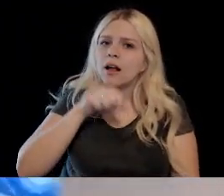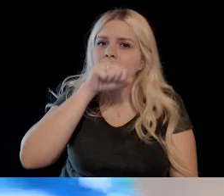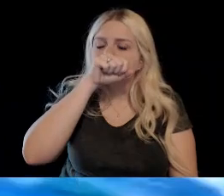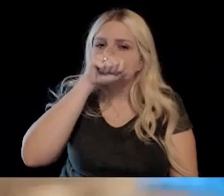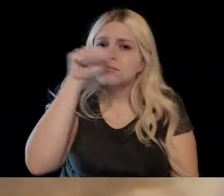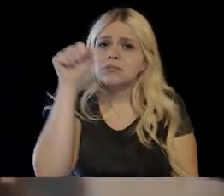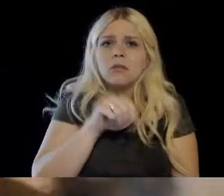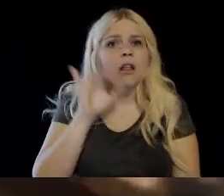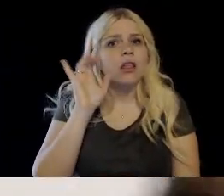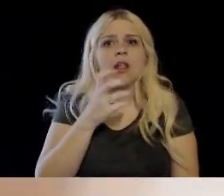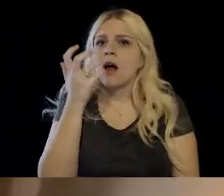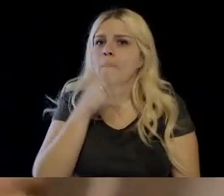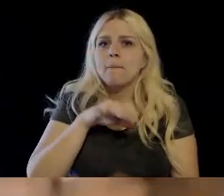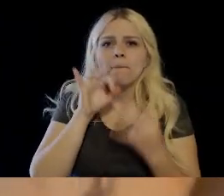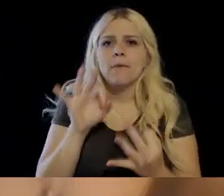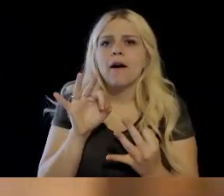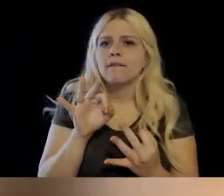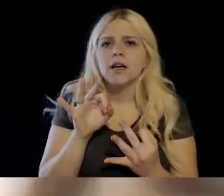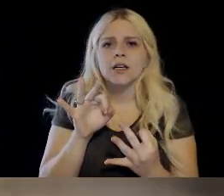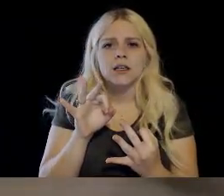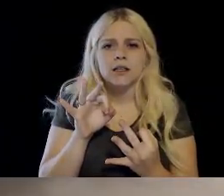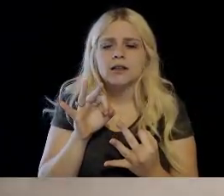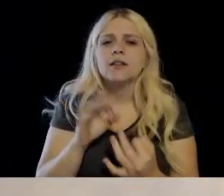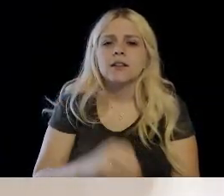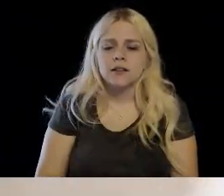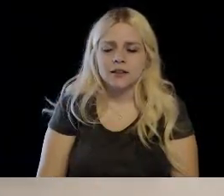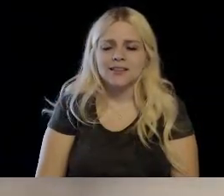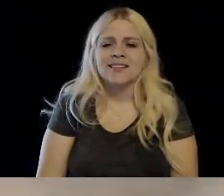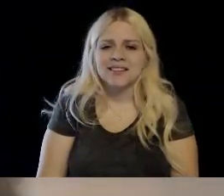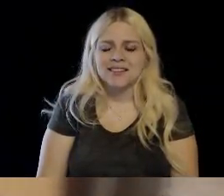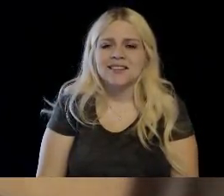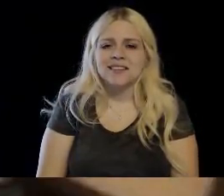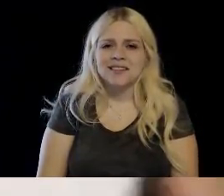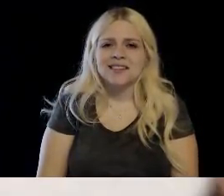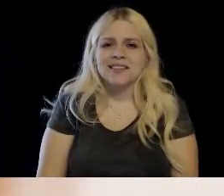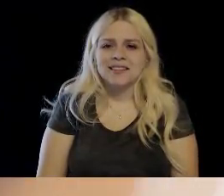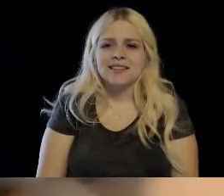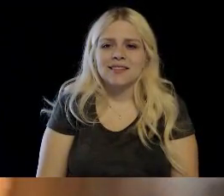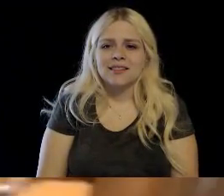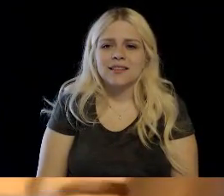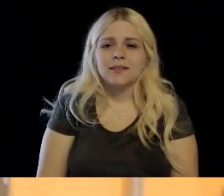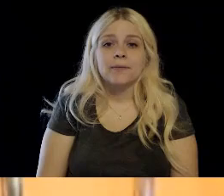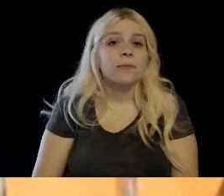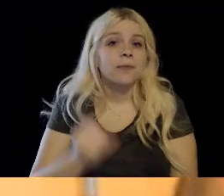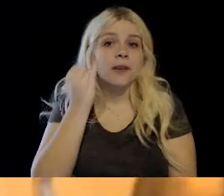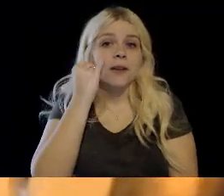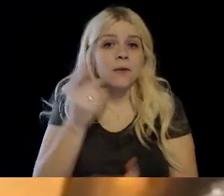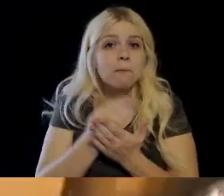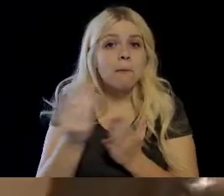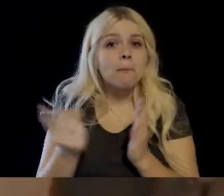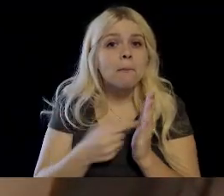That's a keeper! Three keepers. Joanne: You'll get a gift with purchase with some of these, too. Because there will be some dirt on them.